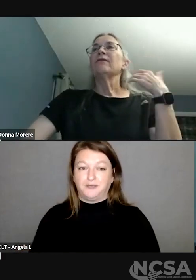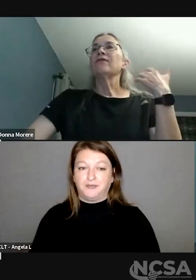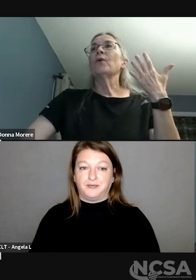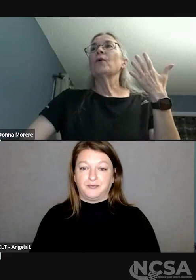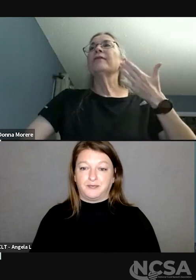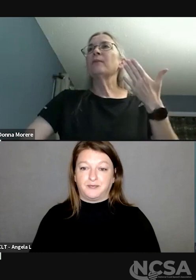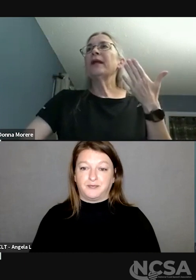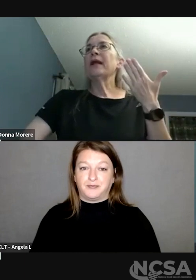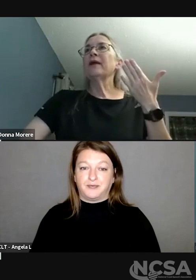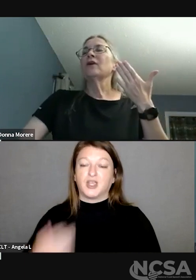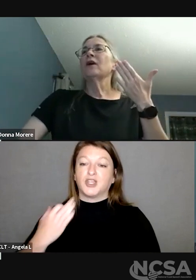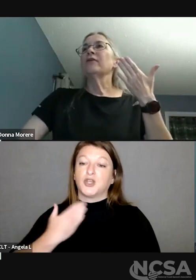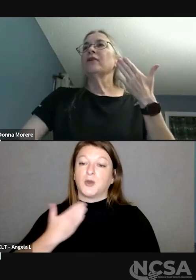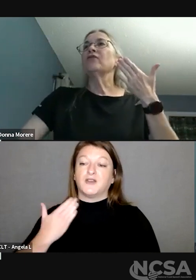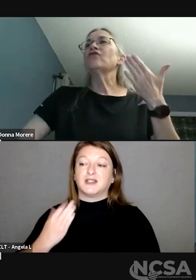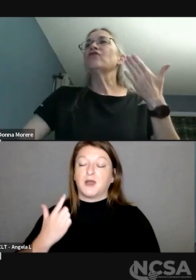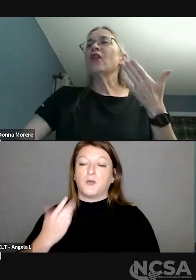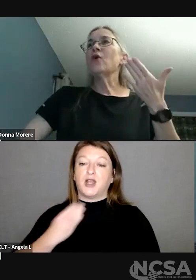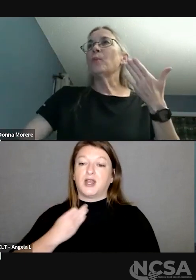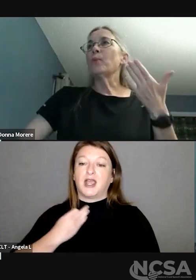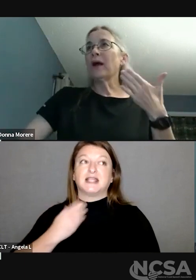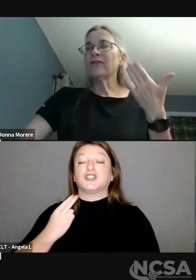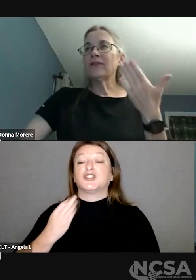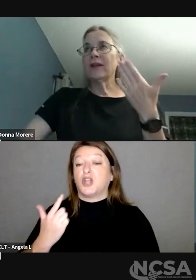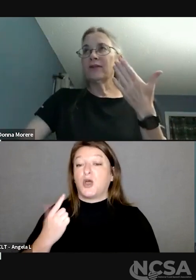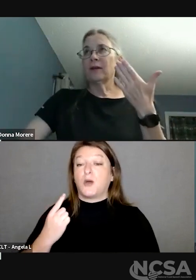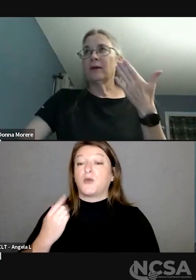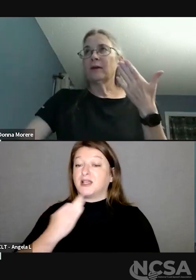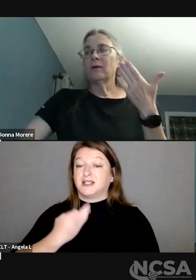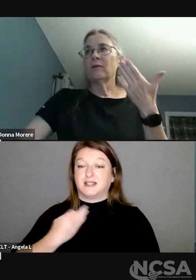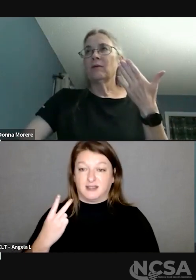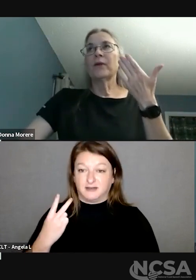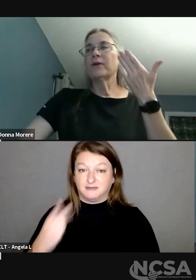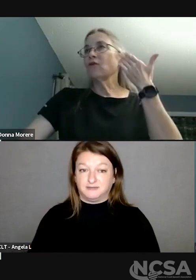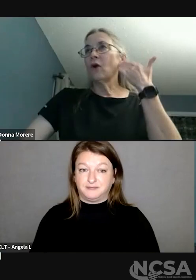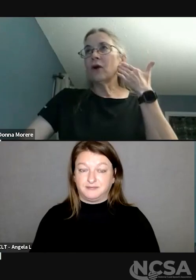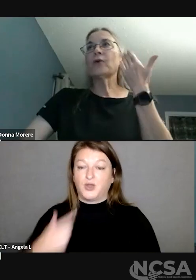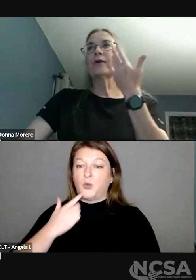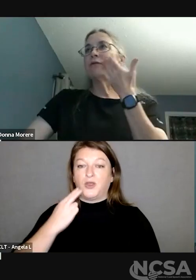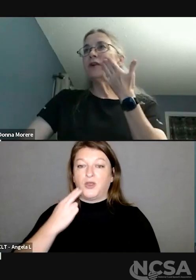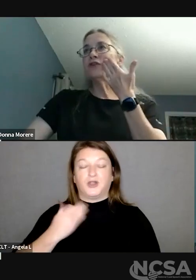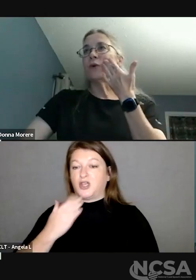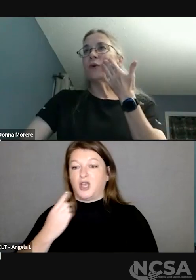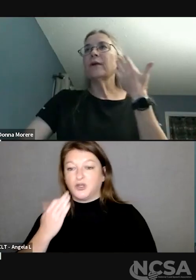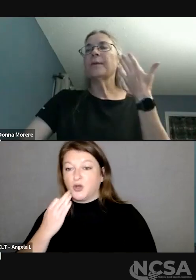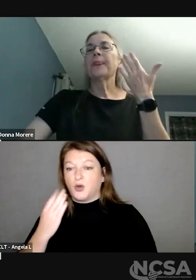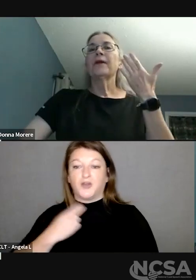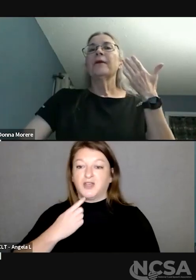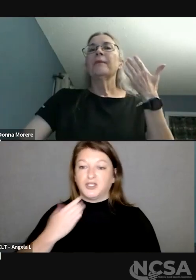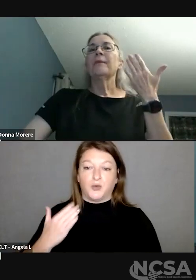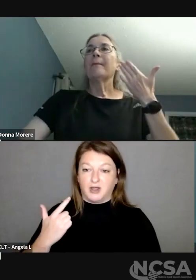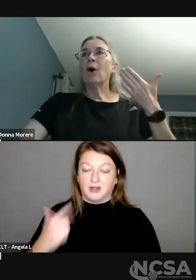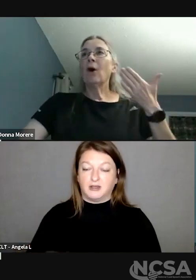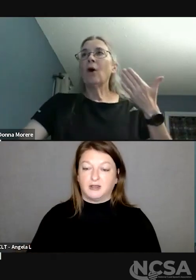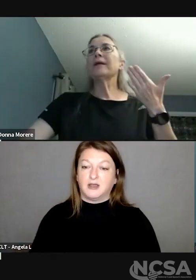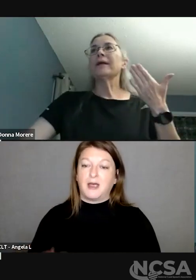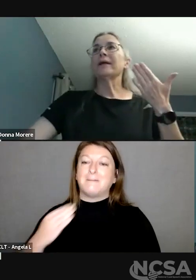So if someone has, it is slow processing whether it's auditory or visual, by holding